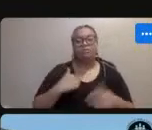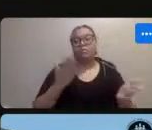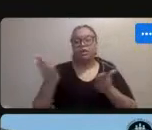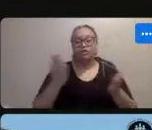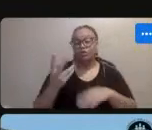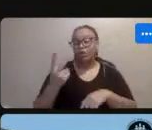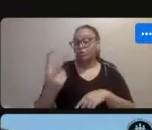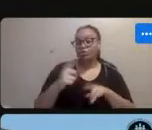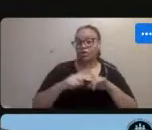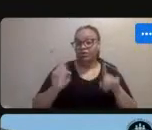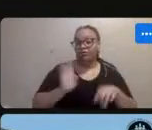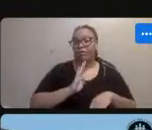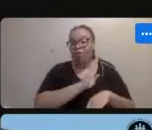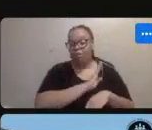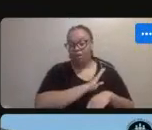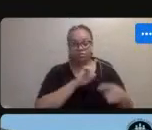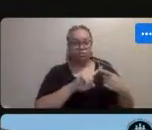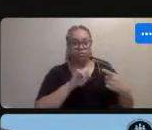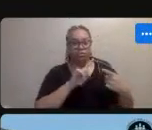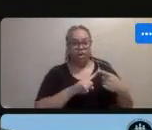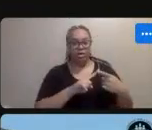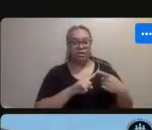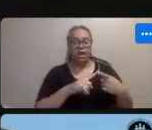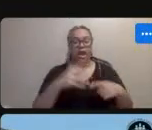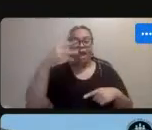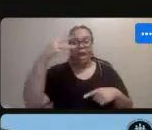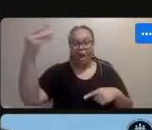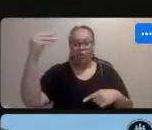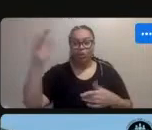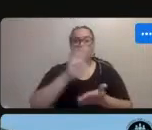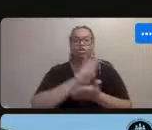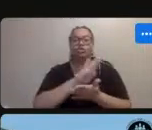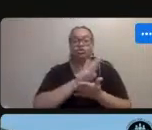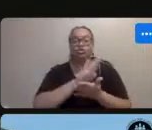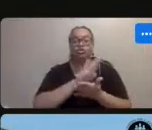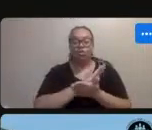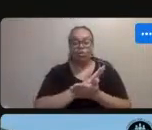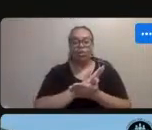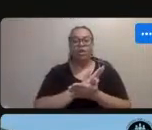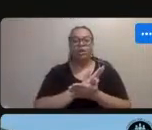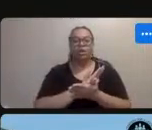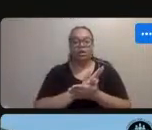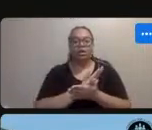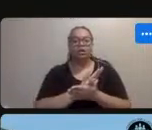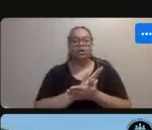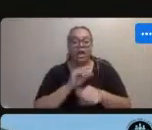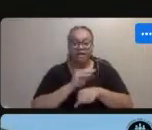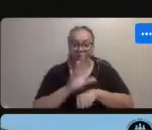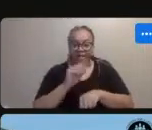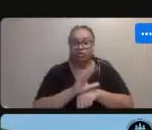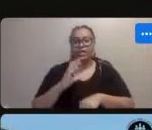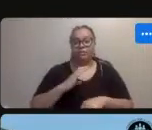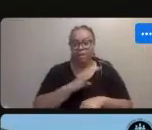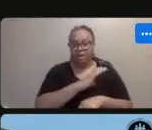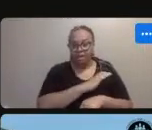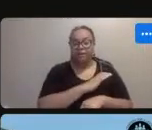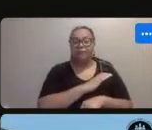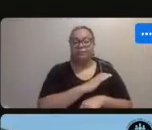MY DAY JOB. I DO HAVE SOME BOARD EXPERIENCE. I'VE SERVED ON TWO BOARDS.